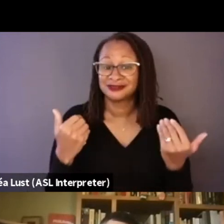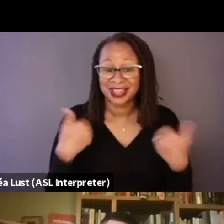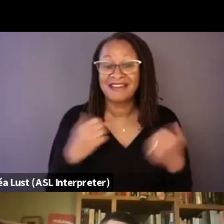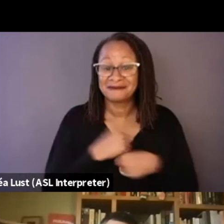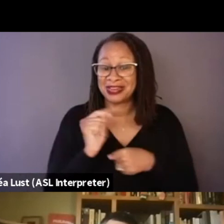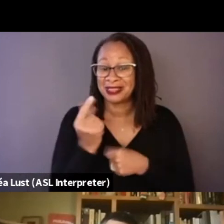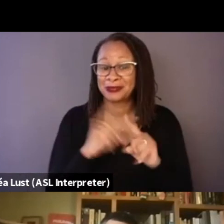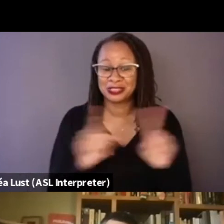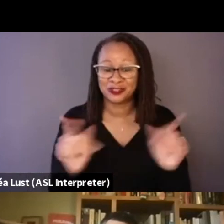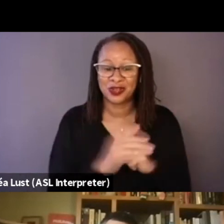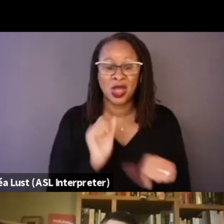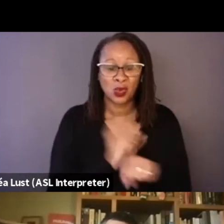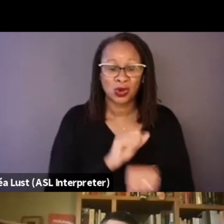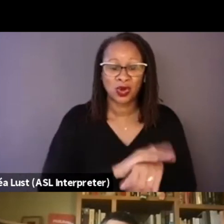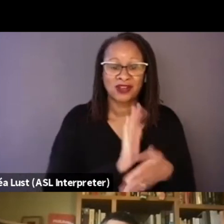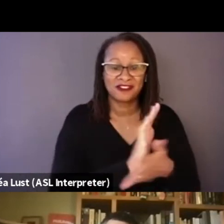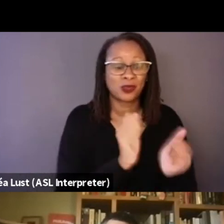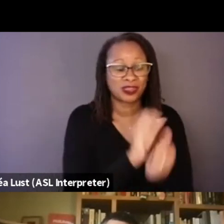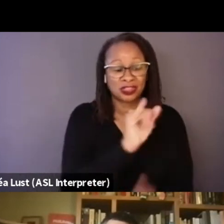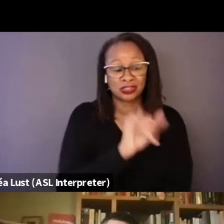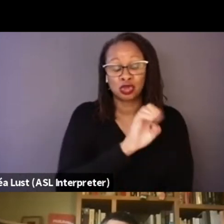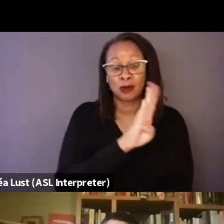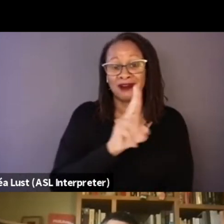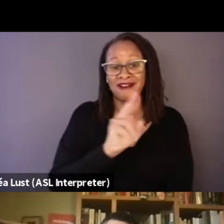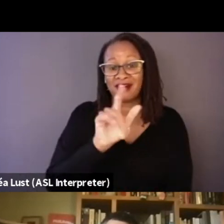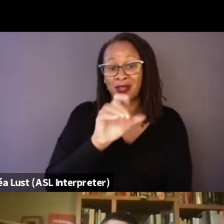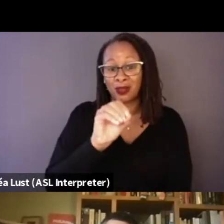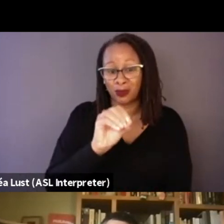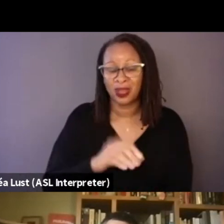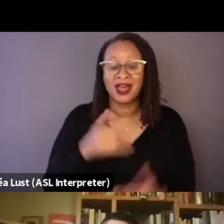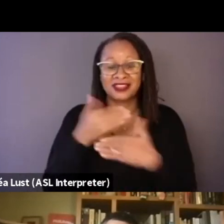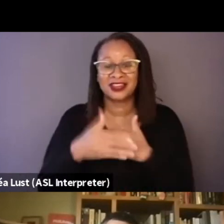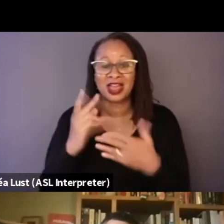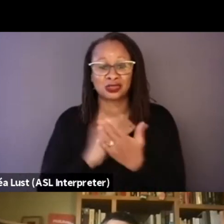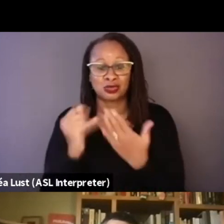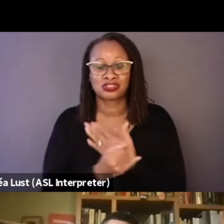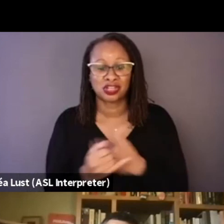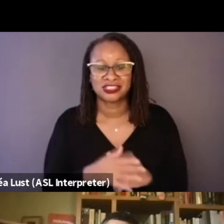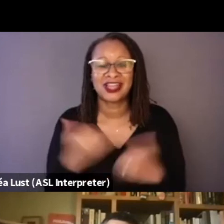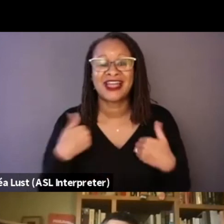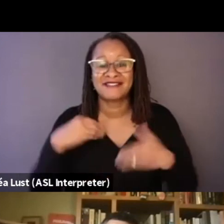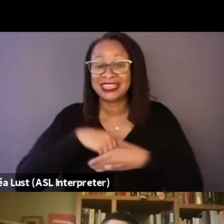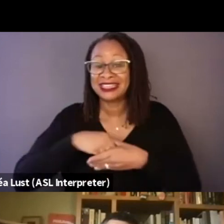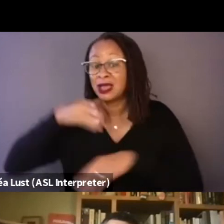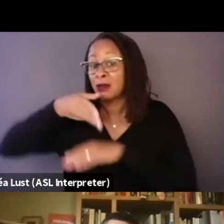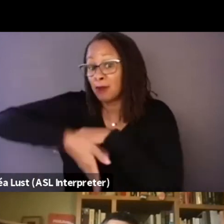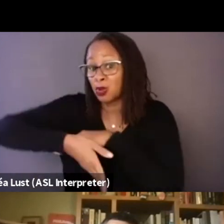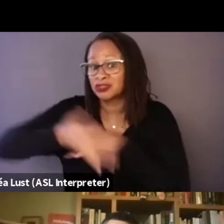and working on this film with Joe Buffalo. Then the next project actually I have in post as well is about another indigenous guy actually,